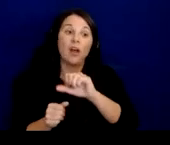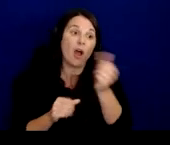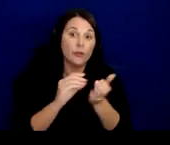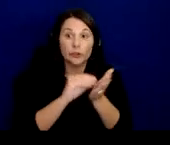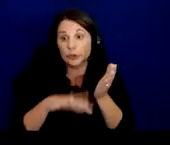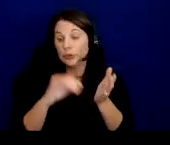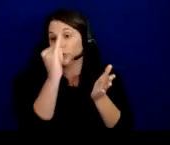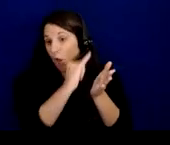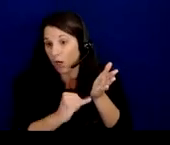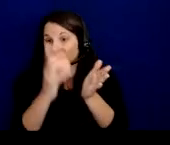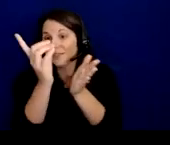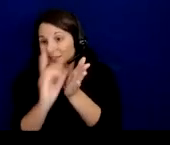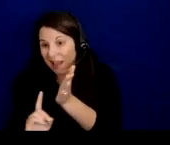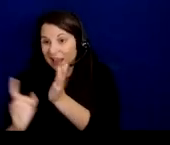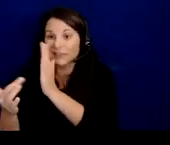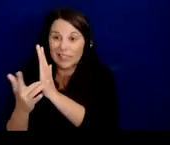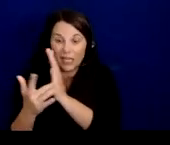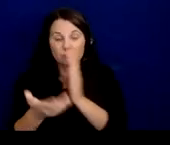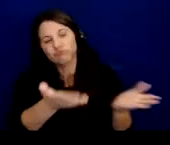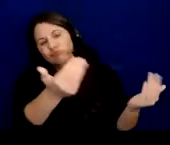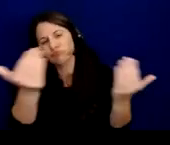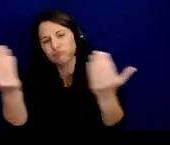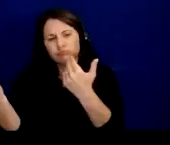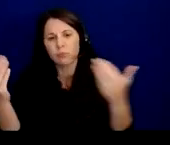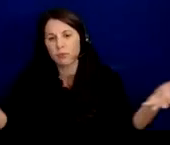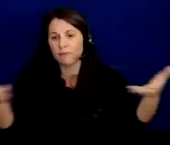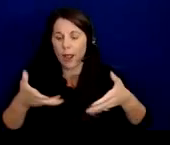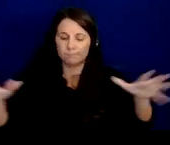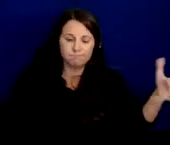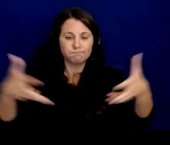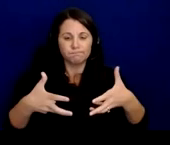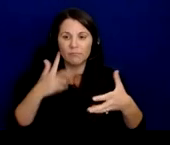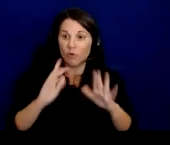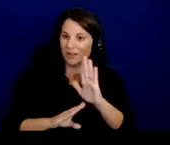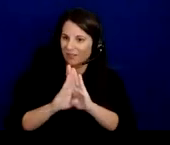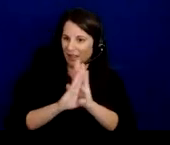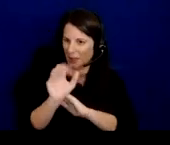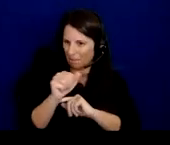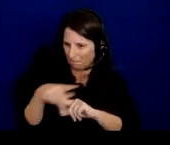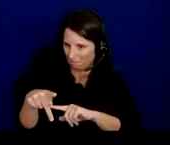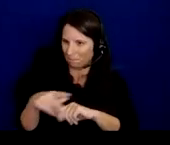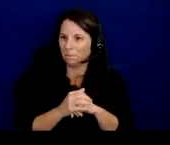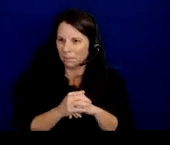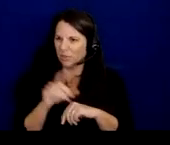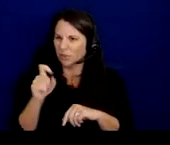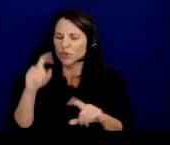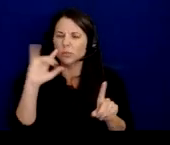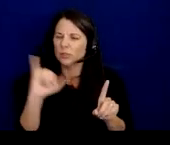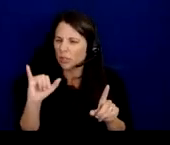students, tech students to develop an app essentially like, what is this? What should this app do?